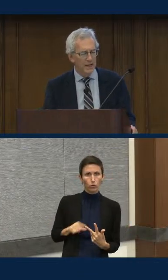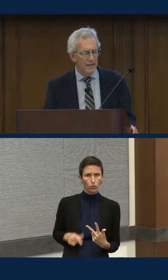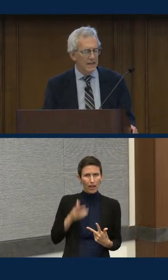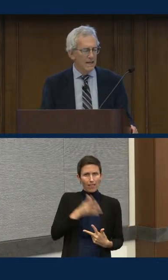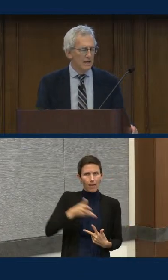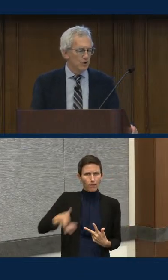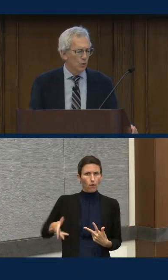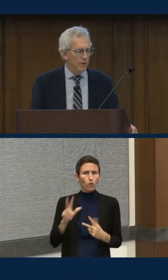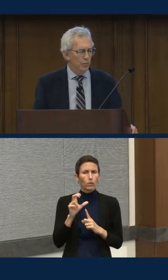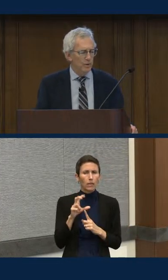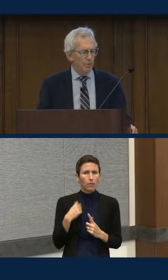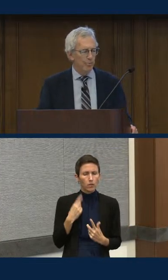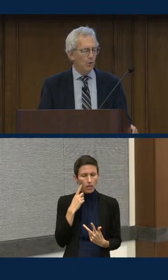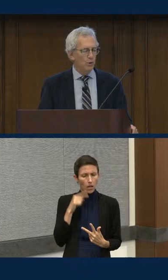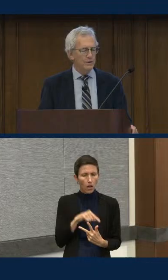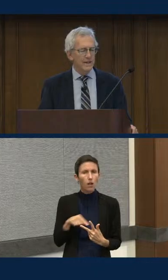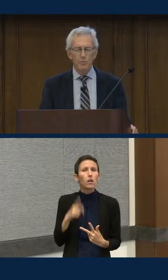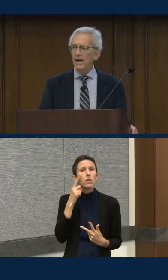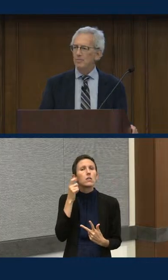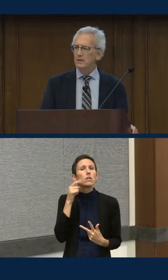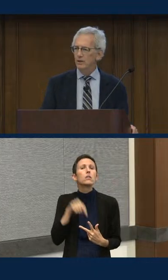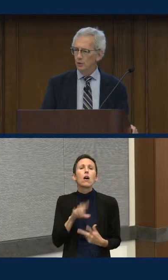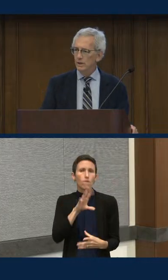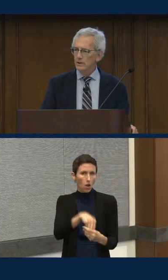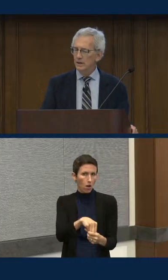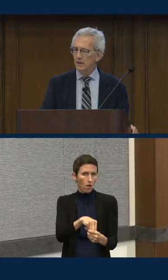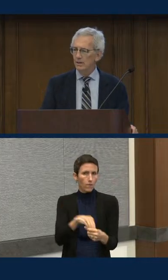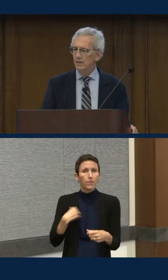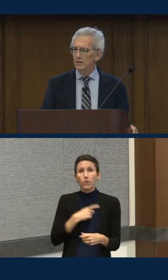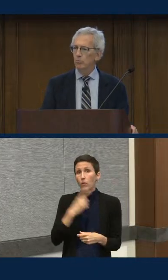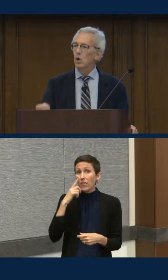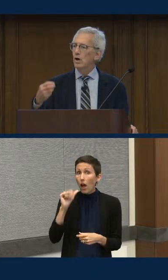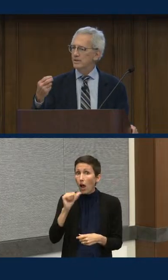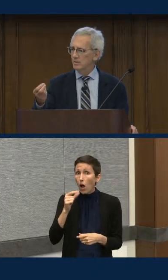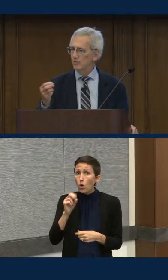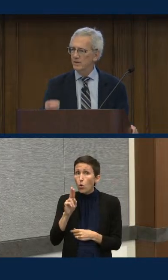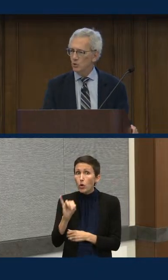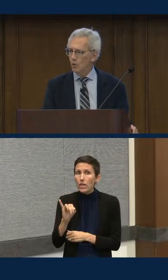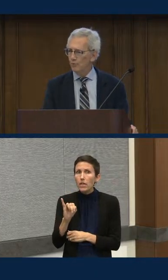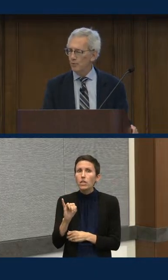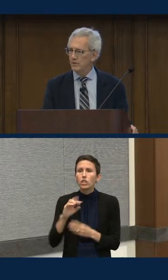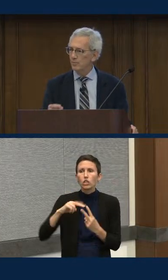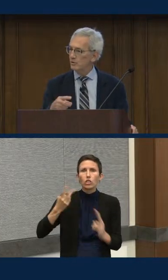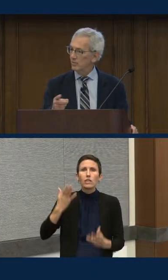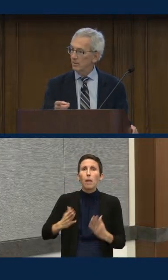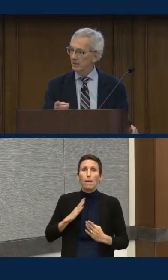So we proposed that perhaps the agouti gene blocked some orphan